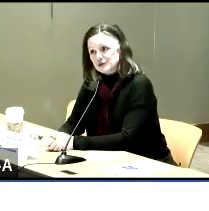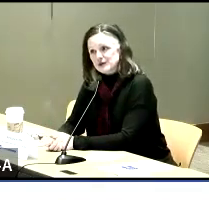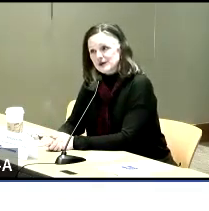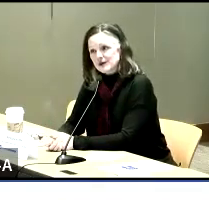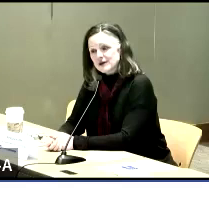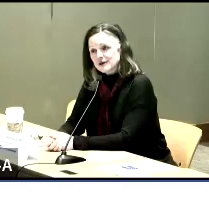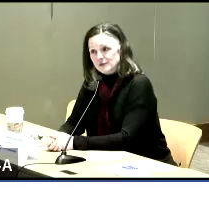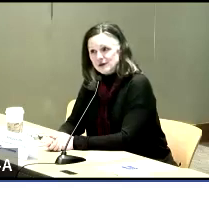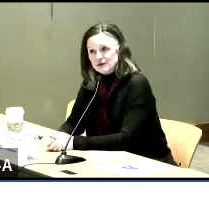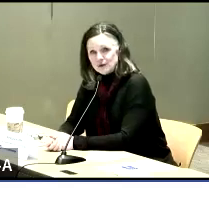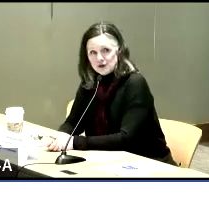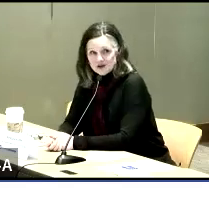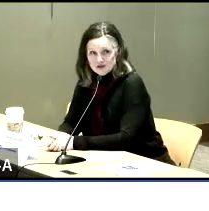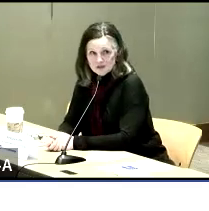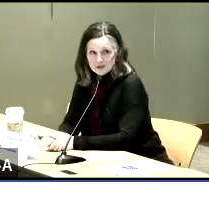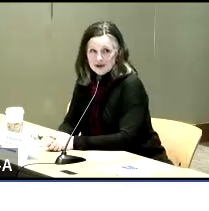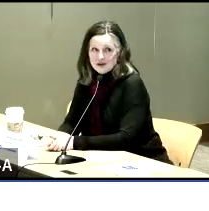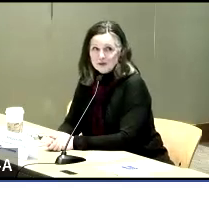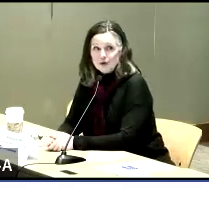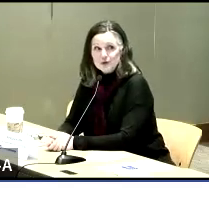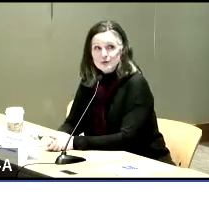to the Communications and Public Engagement Workgroup.